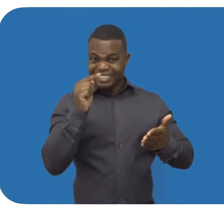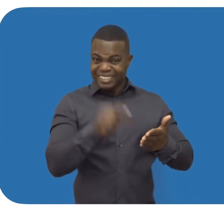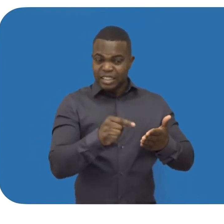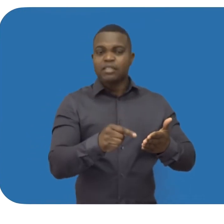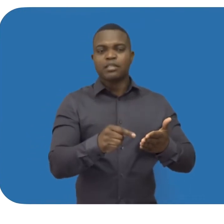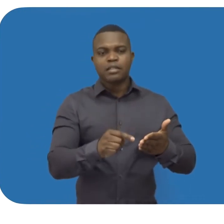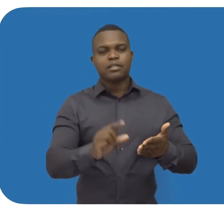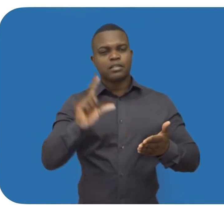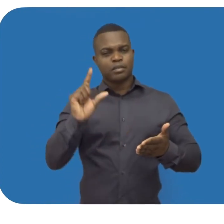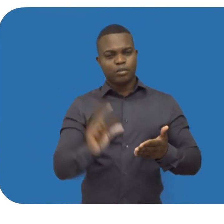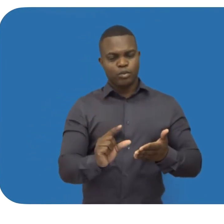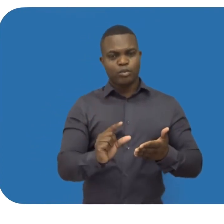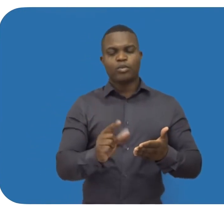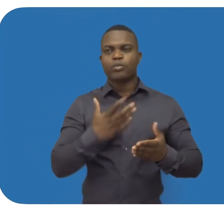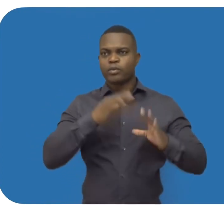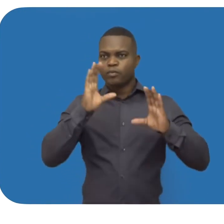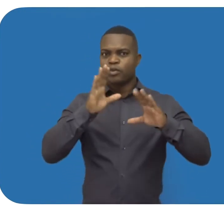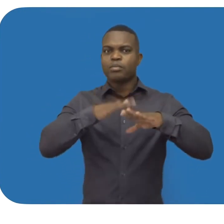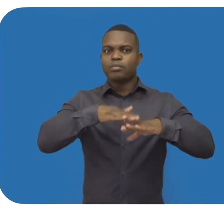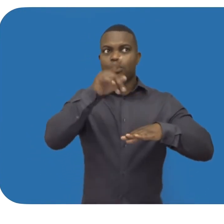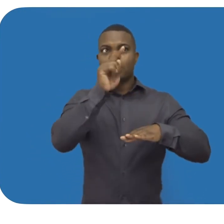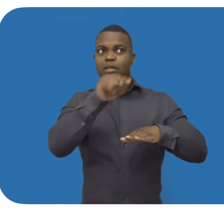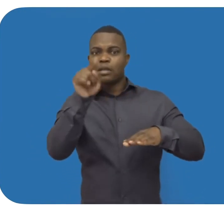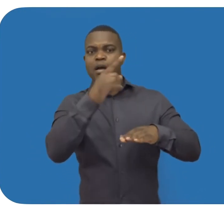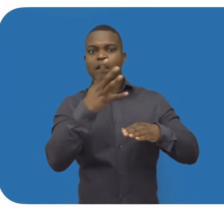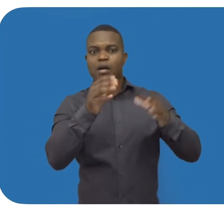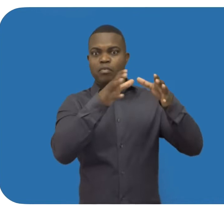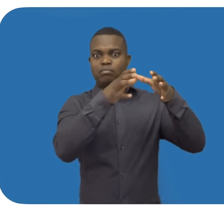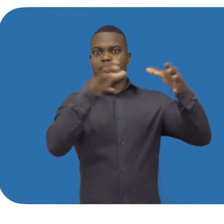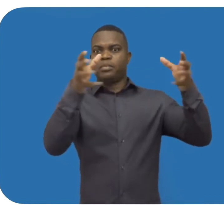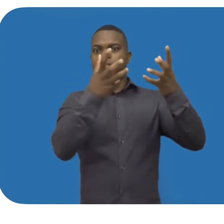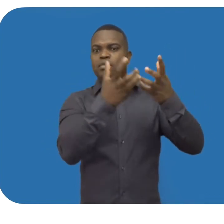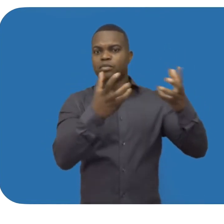in favour of larger ones that provide significant amounts of annotations.